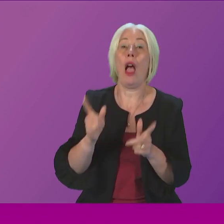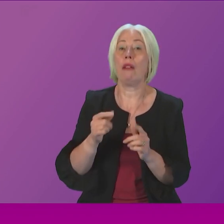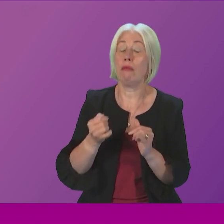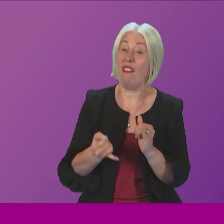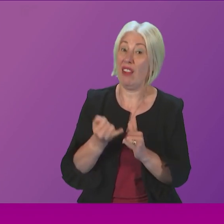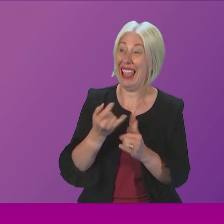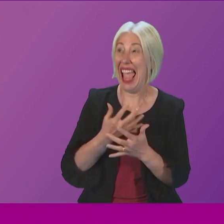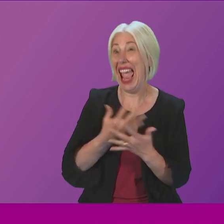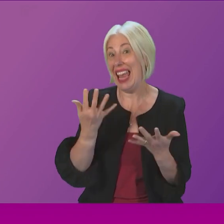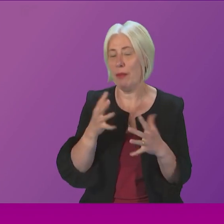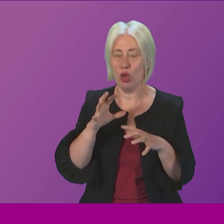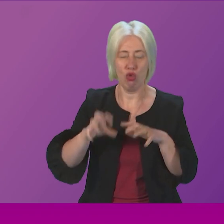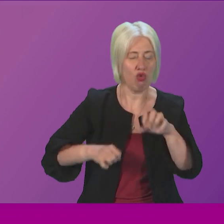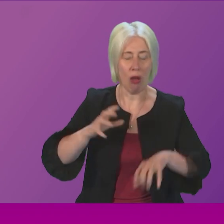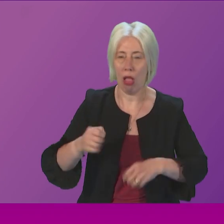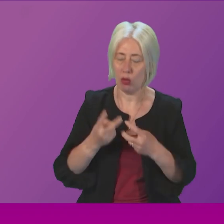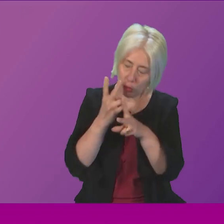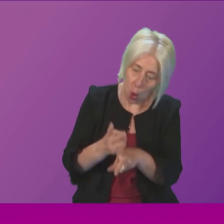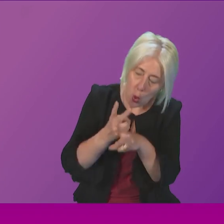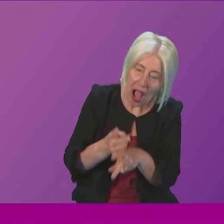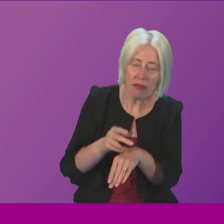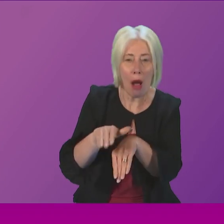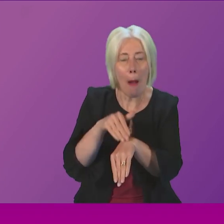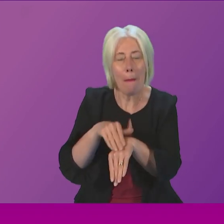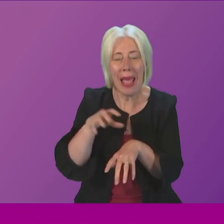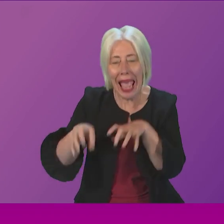Finally, I urge anyone who is struggling to care for their pet to call the animal helpline